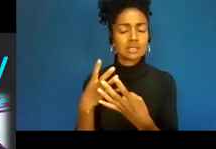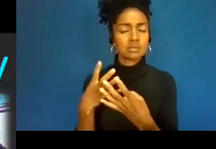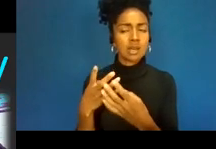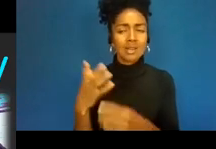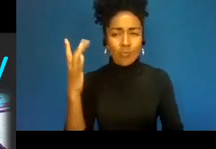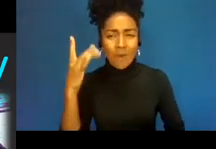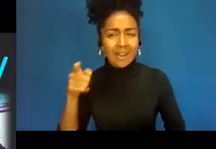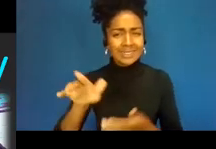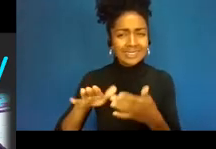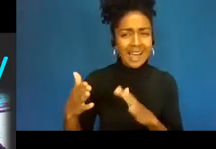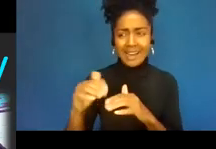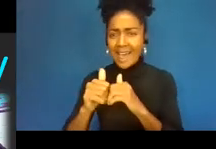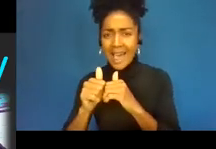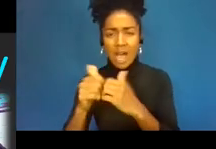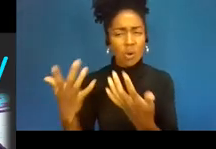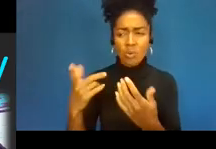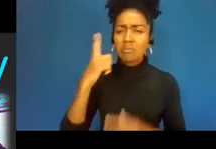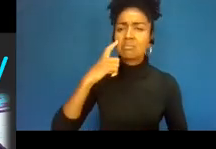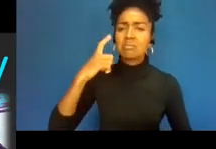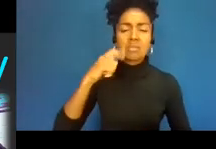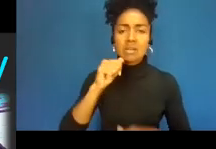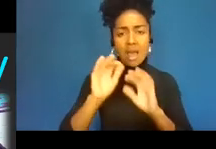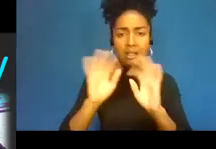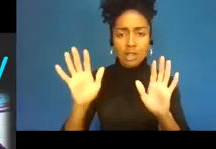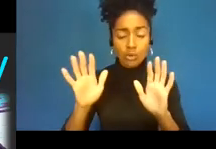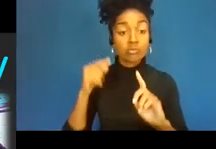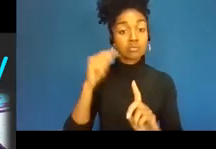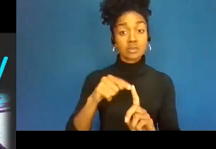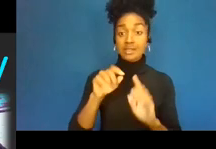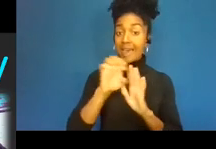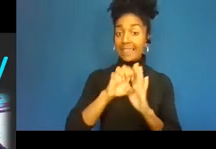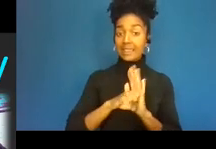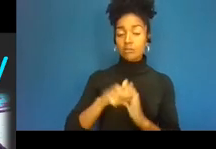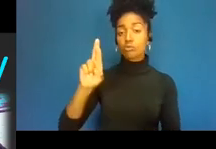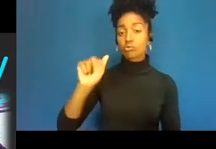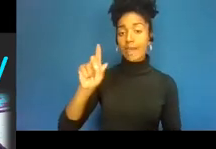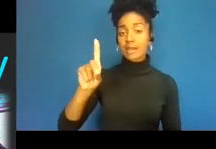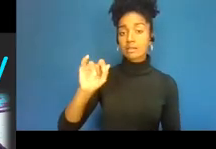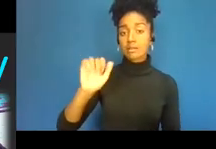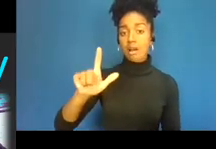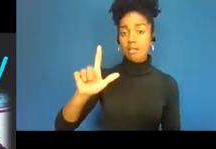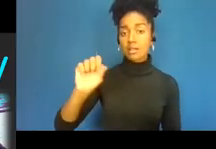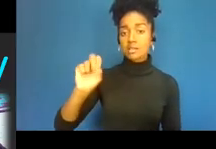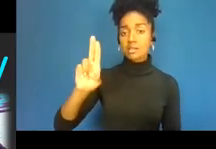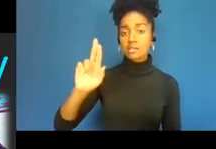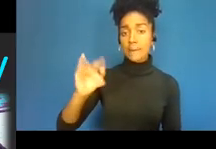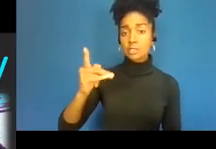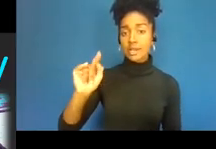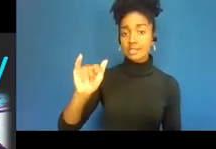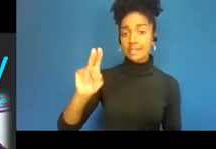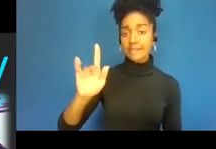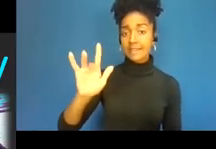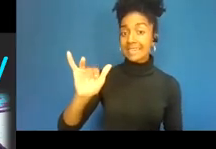This ethic of radical subjectivity says that there are ways that Black women,